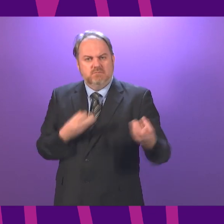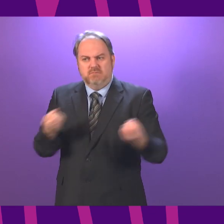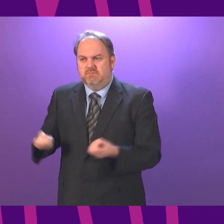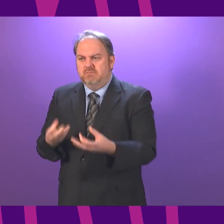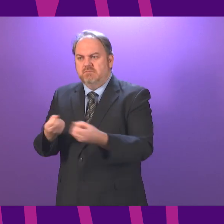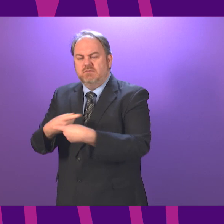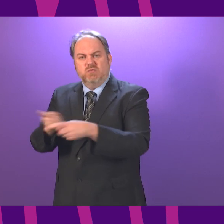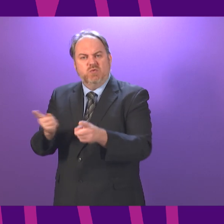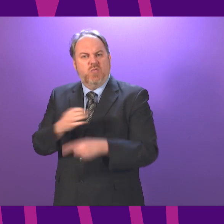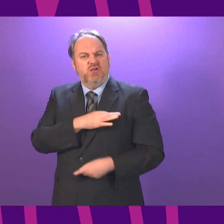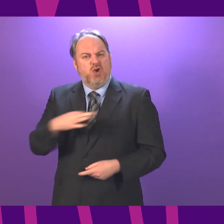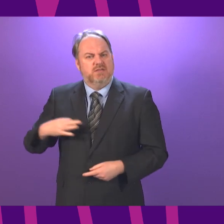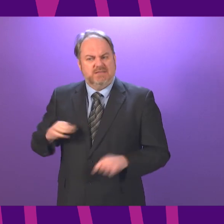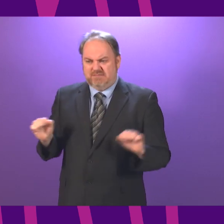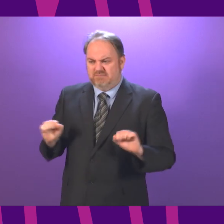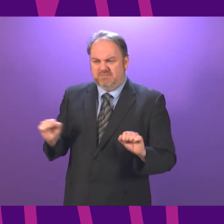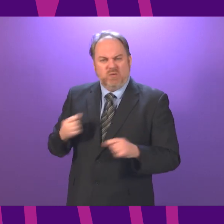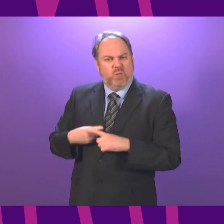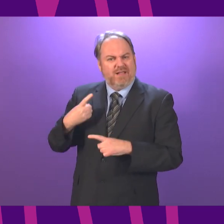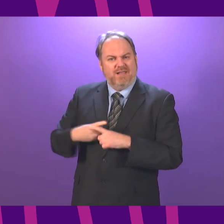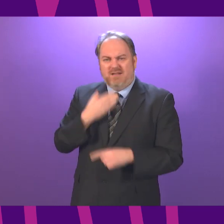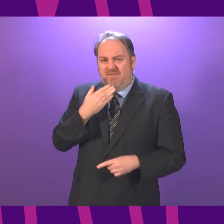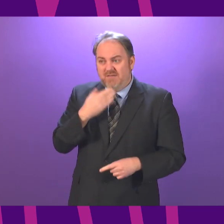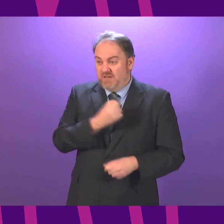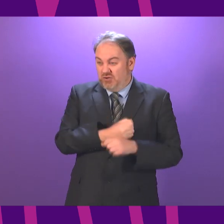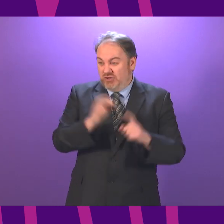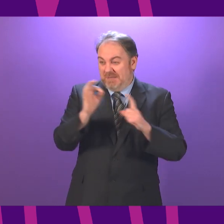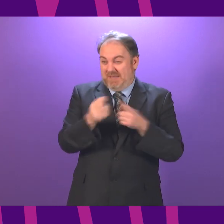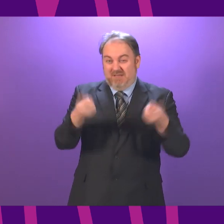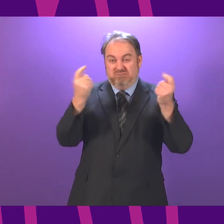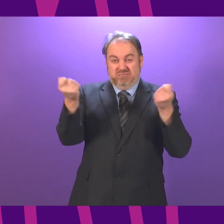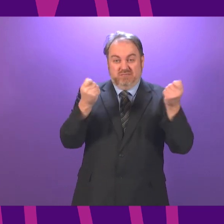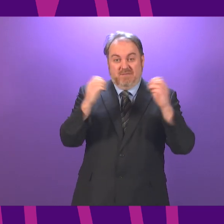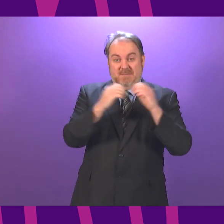evidence—the testimony of GPs, the GP chair of the British Medical Association Scotland and of